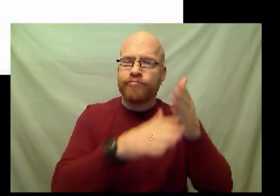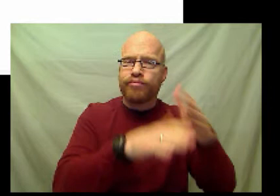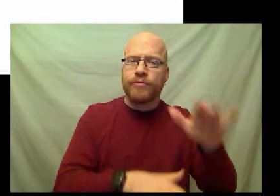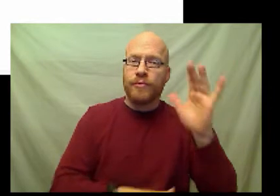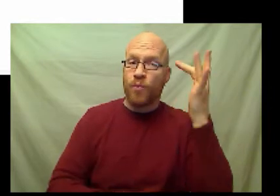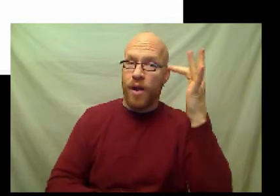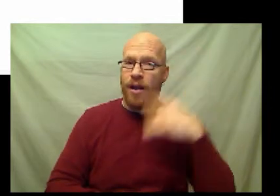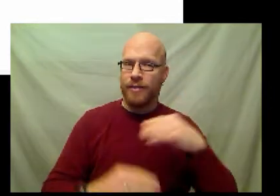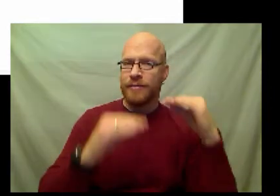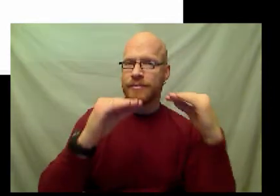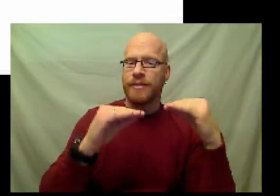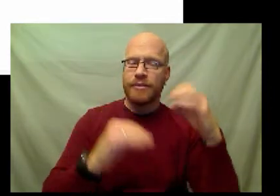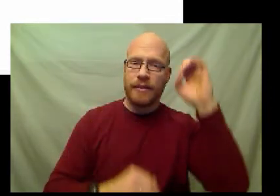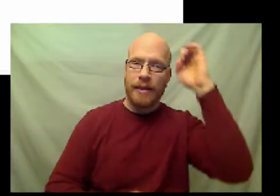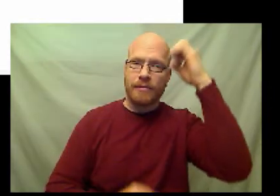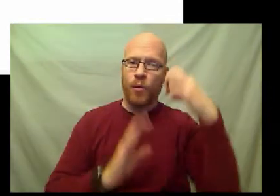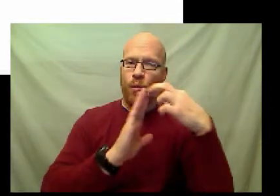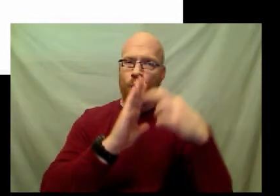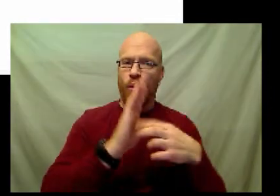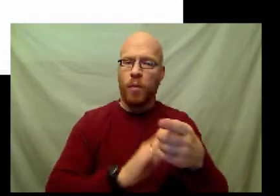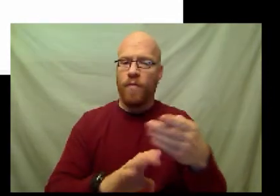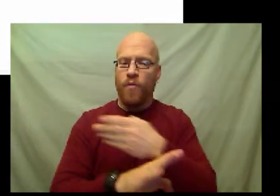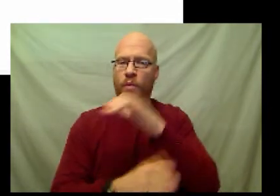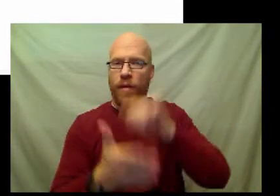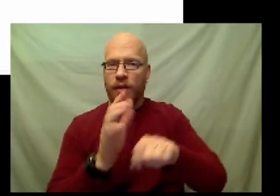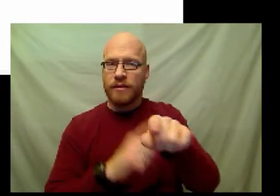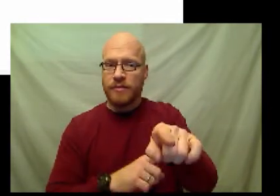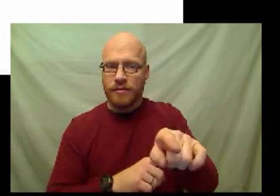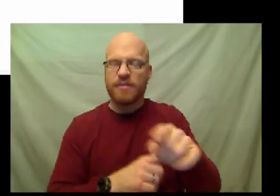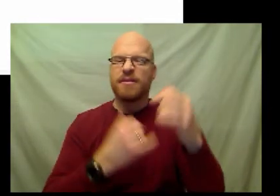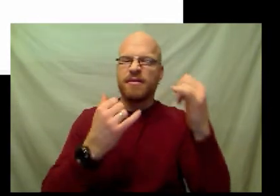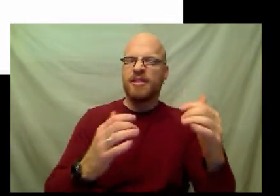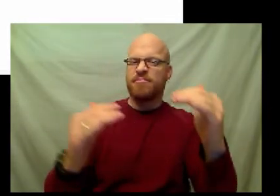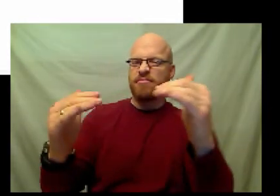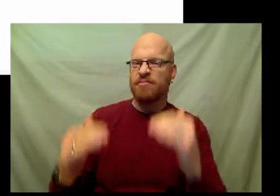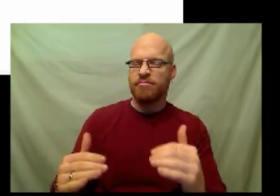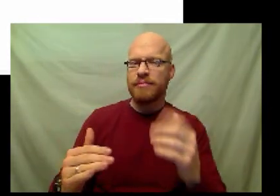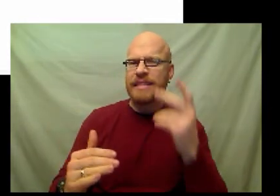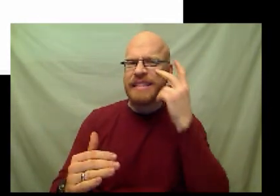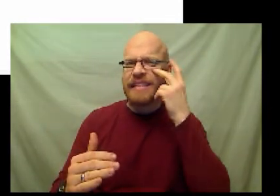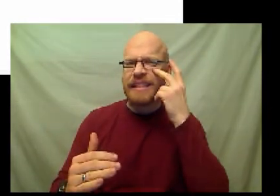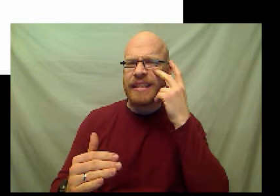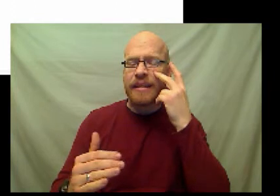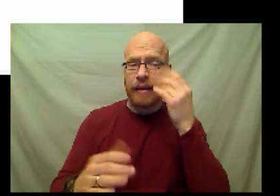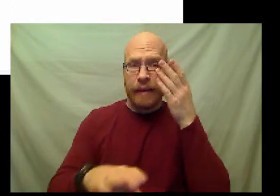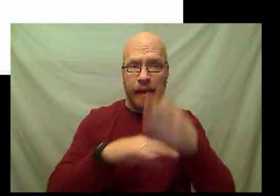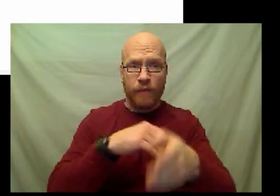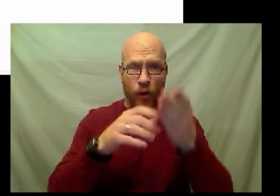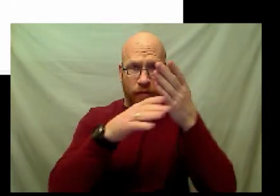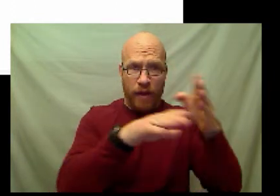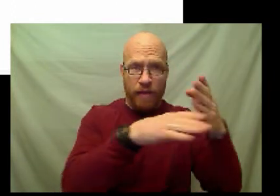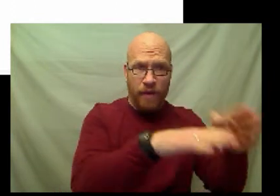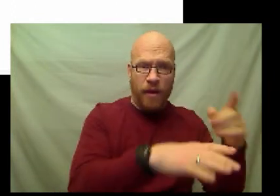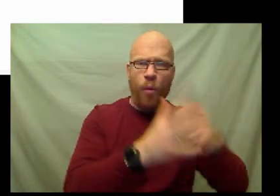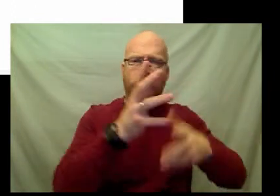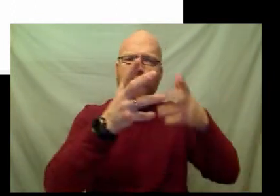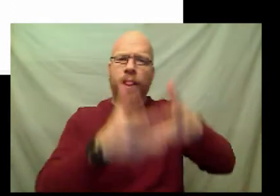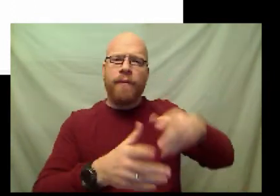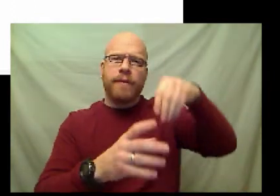We're going to divide each term by 3RST squared and we're going to use our exponent rules, and once we divide it out we'll see what's left inside.